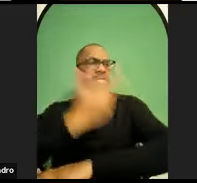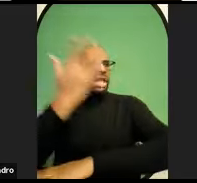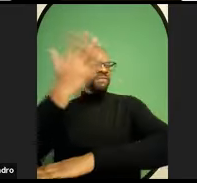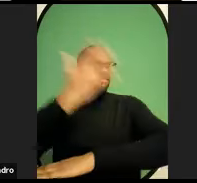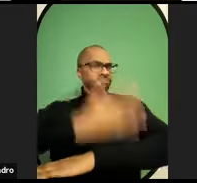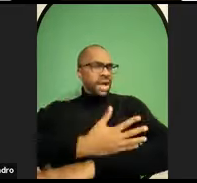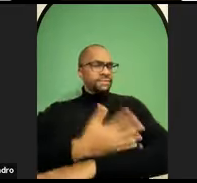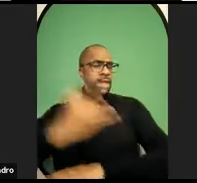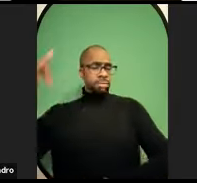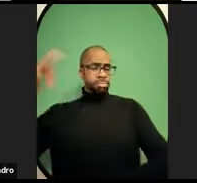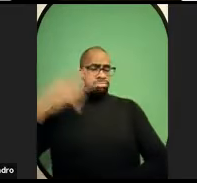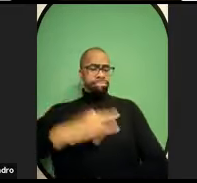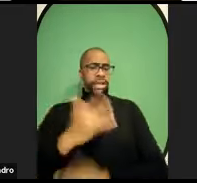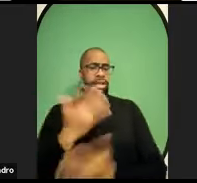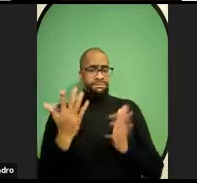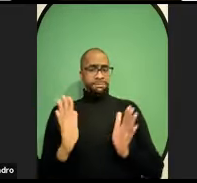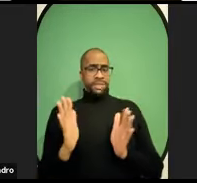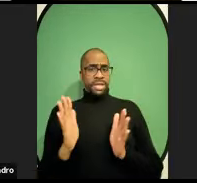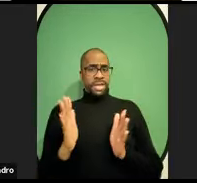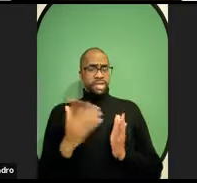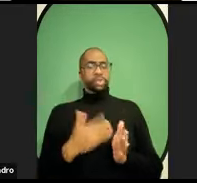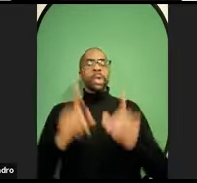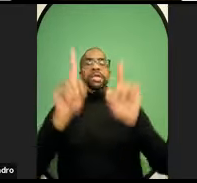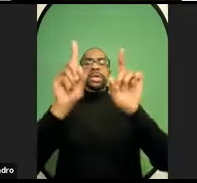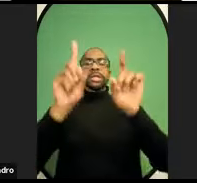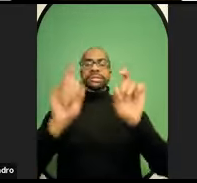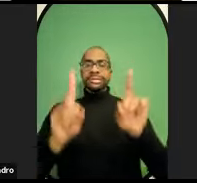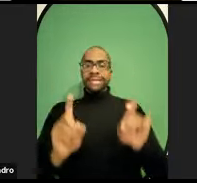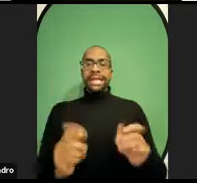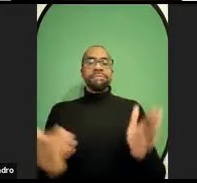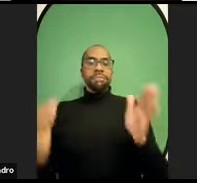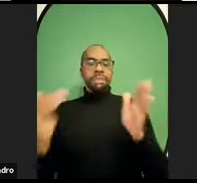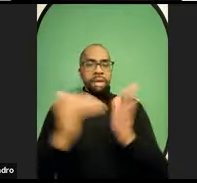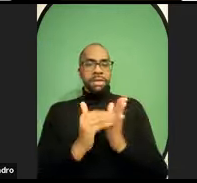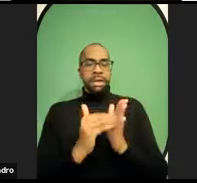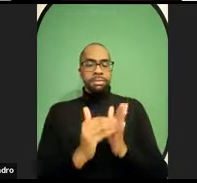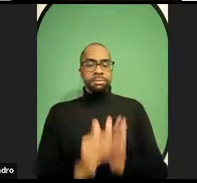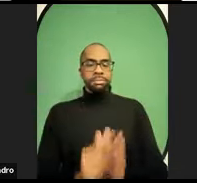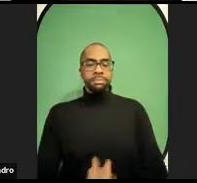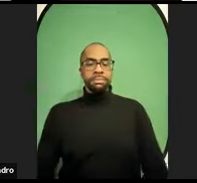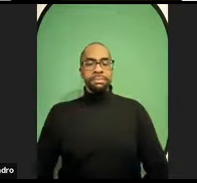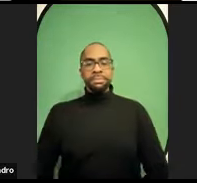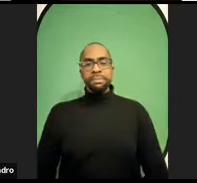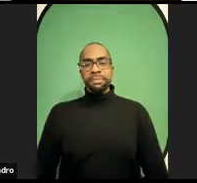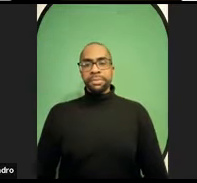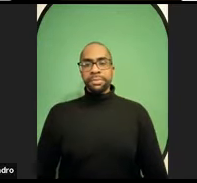reasonable. to like three to five days after you arrive. You get tested as